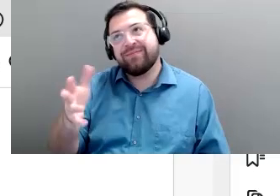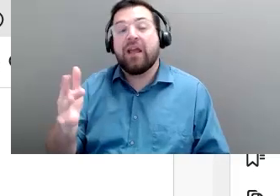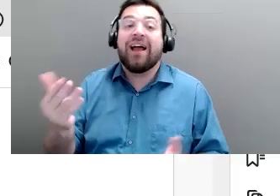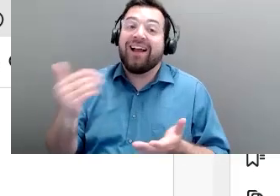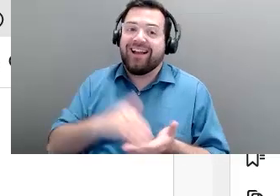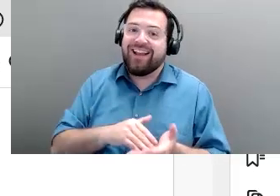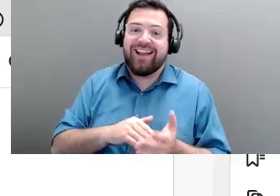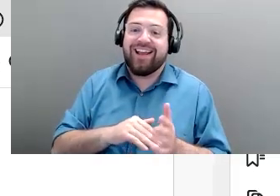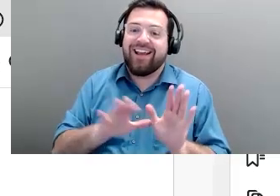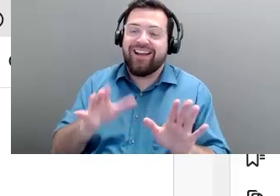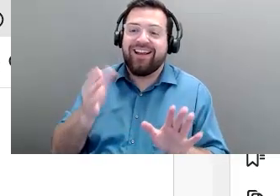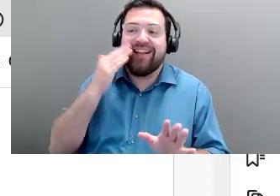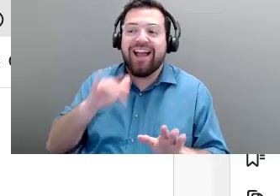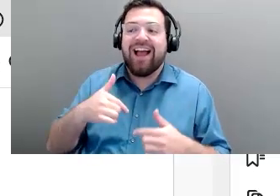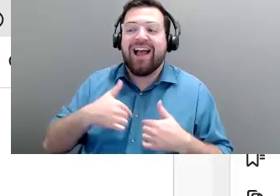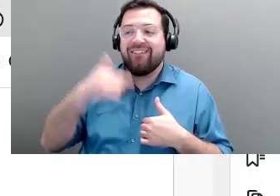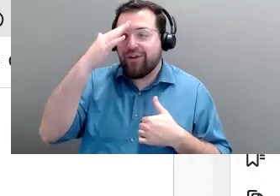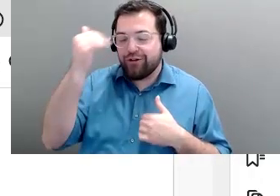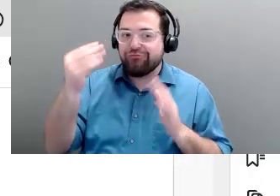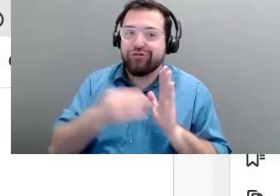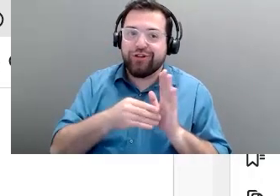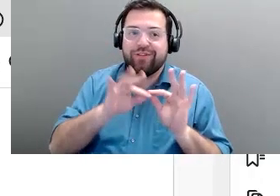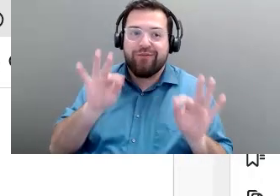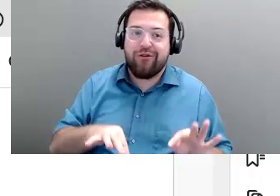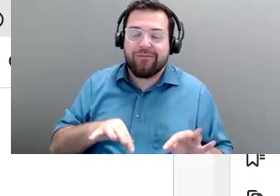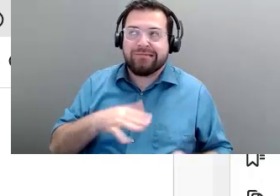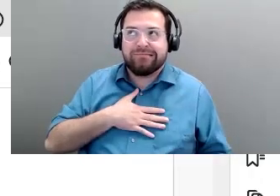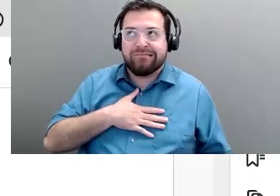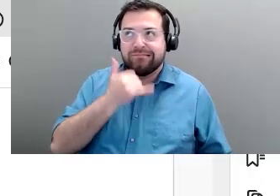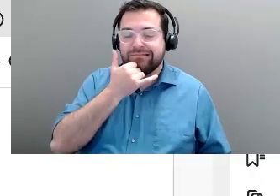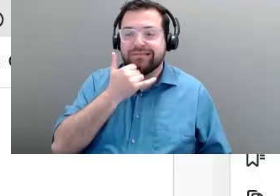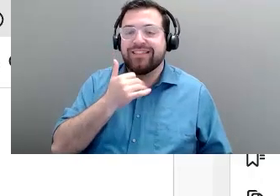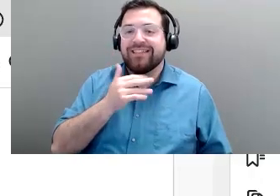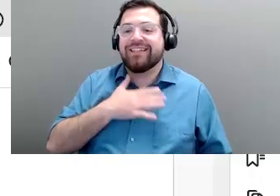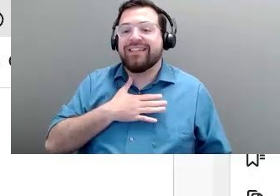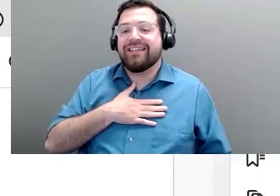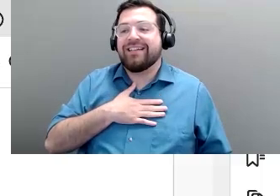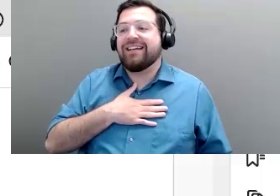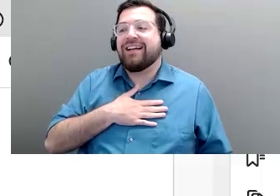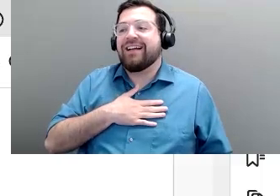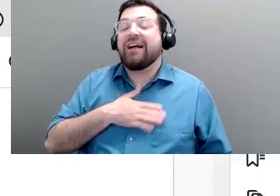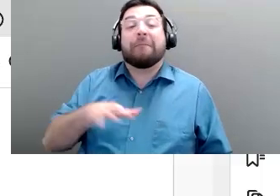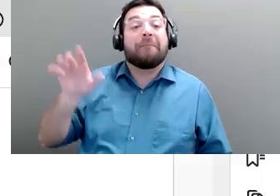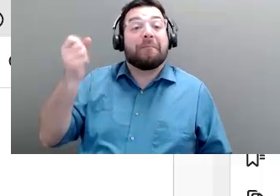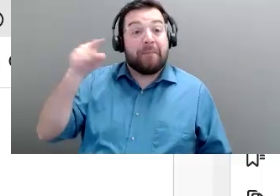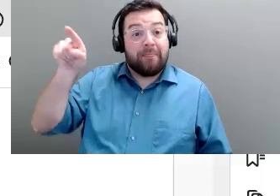I forgot to indicate on the form, this is terrible. These were, created in part by ChatGPT.